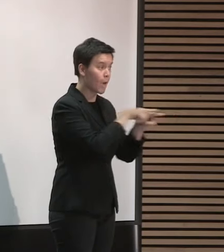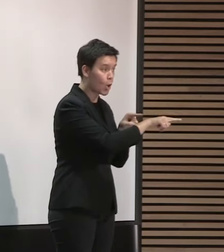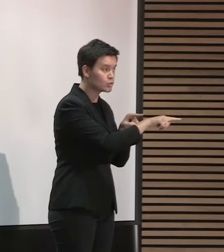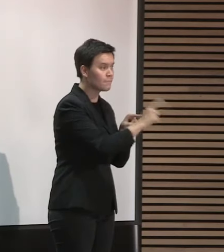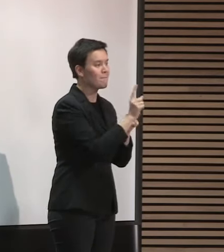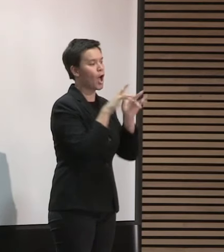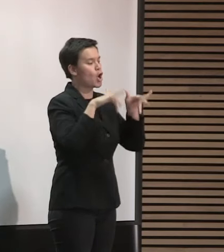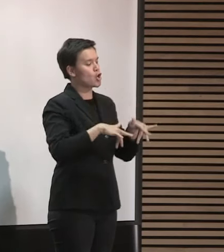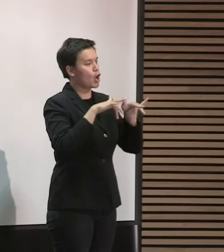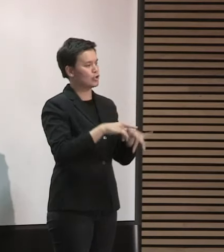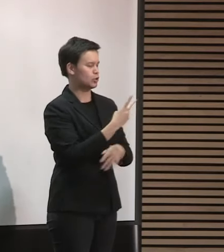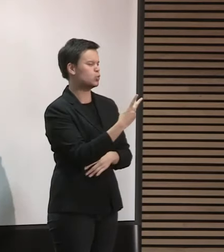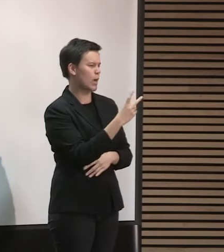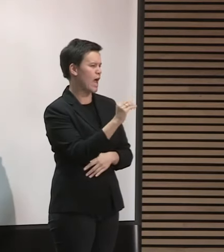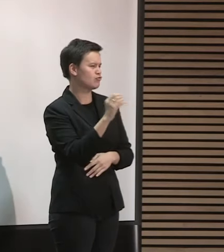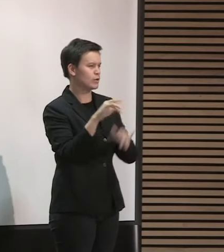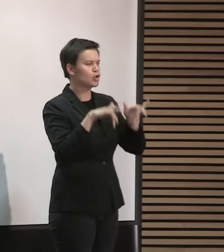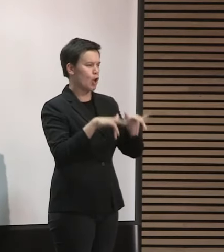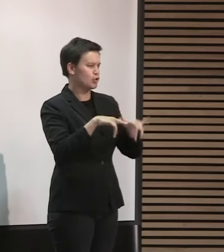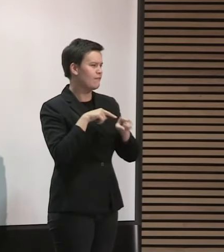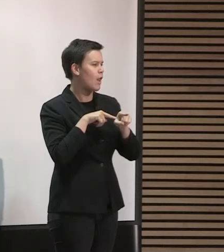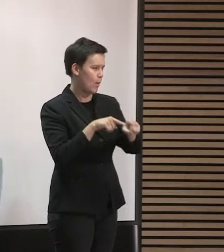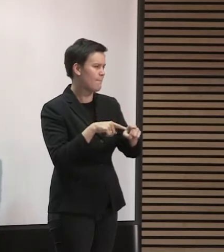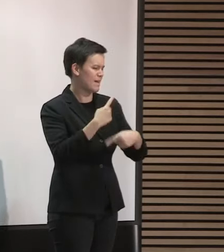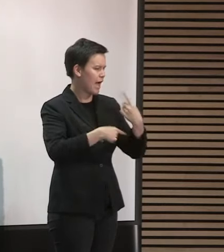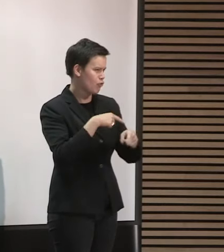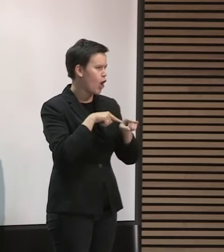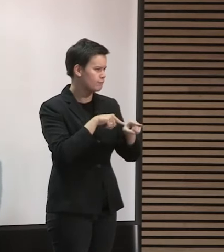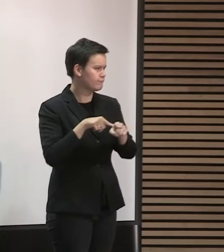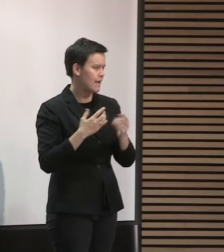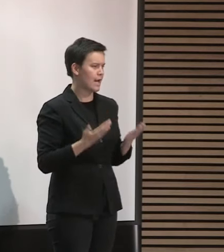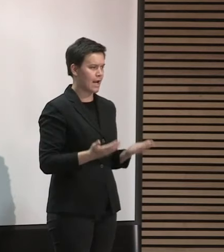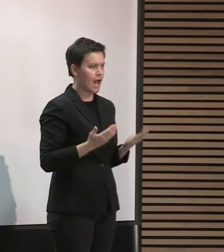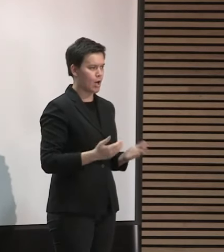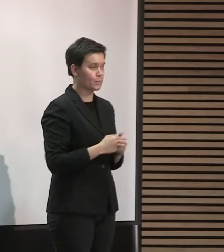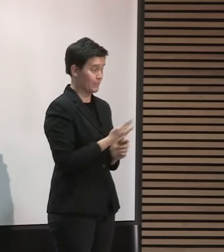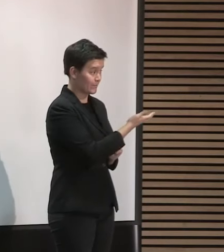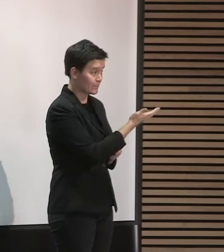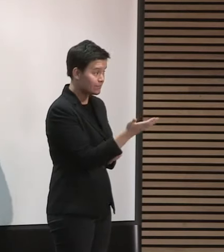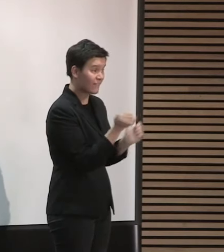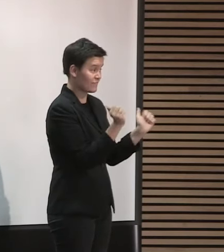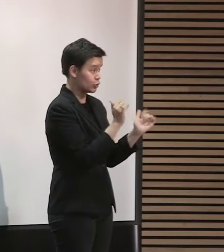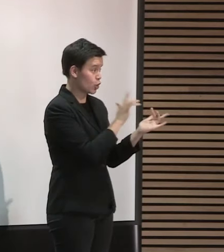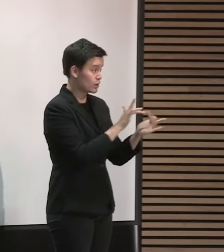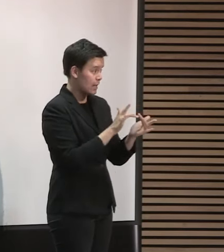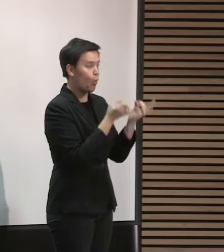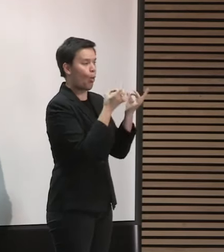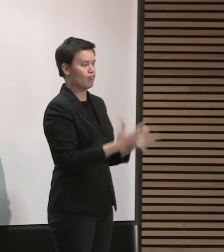results this time around and faster results this time around but we can't rest on our laurels here. We always